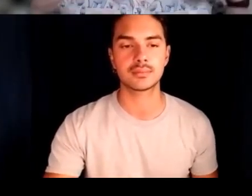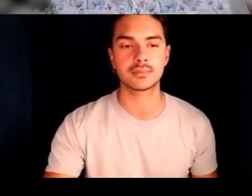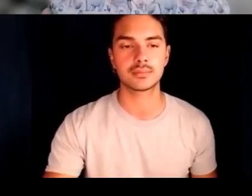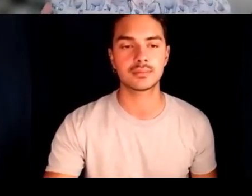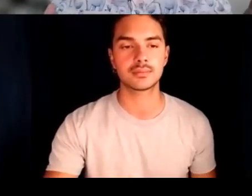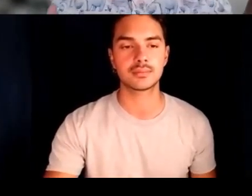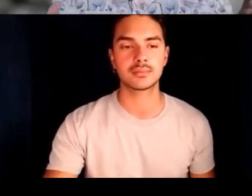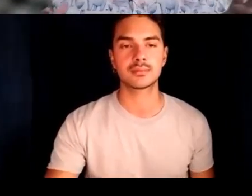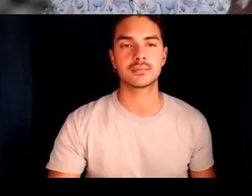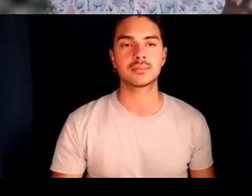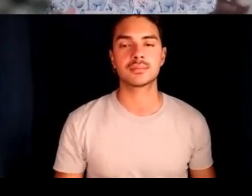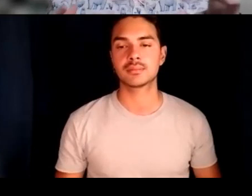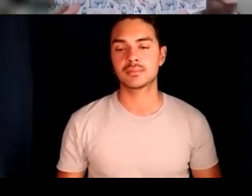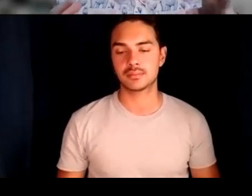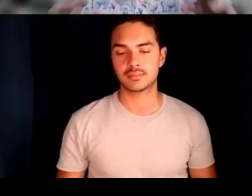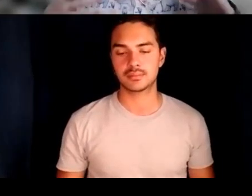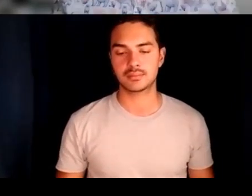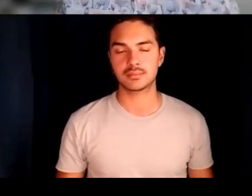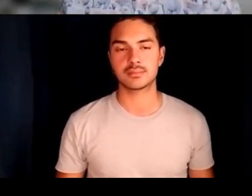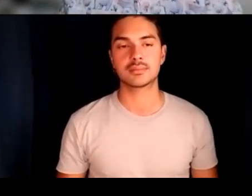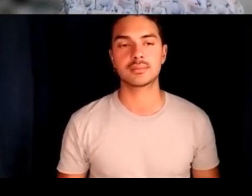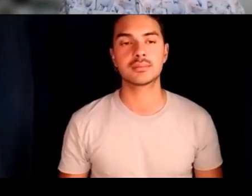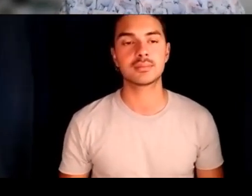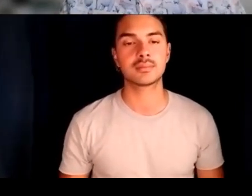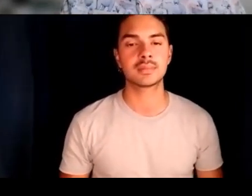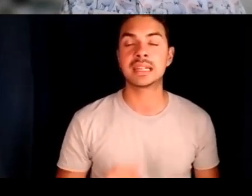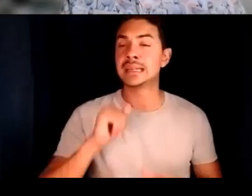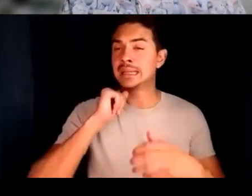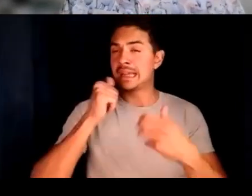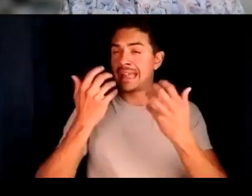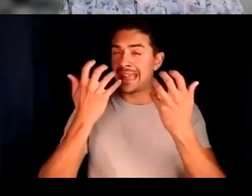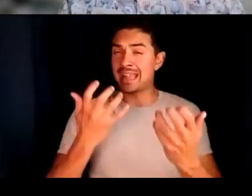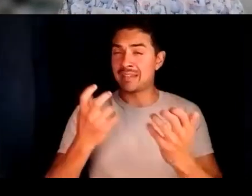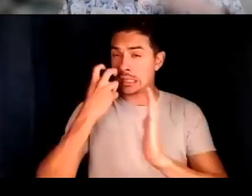So I'm not gonna go super heavy into statistics here,